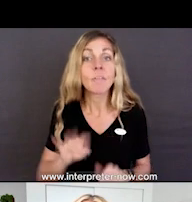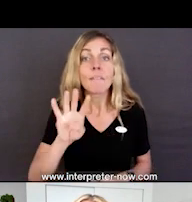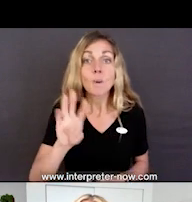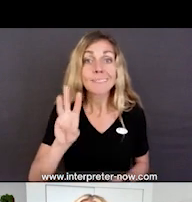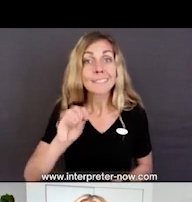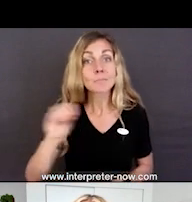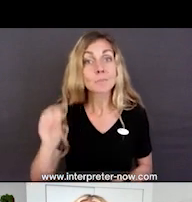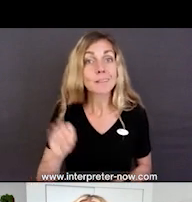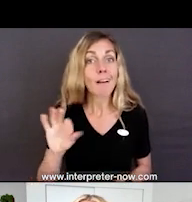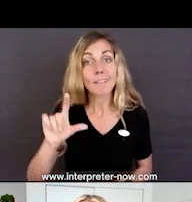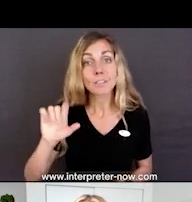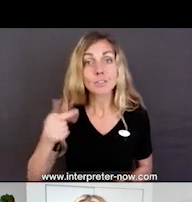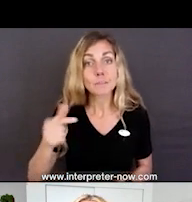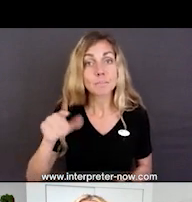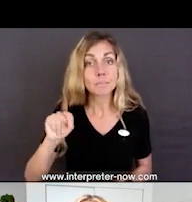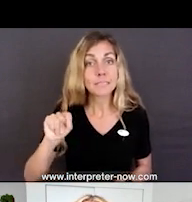identities. 46% of LGBTQIA employees say they are closeted at work, according to the Human Rights Campaign.